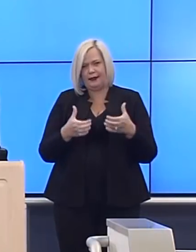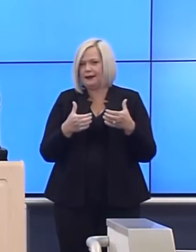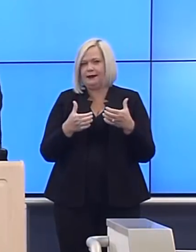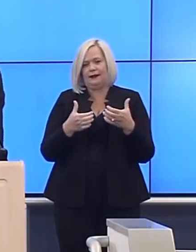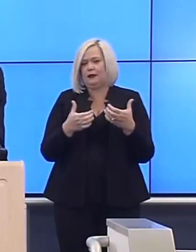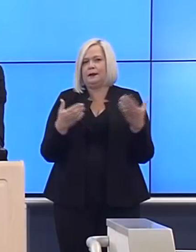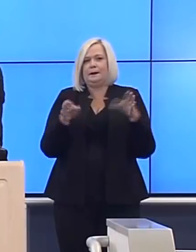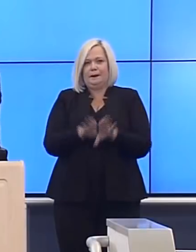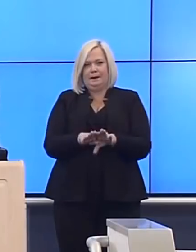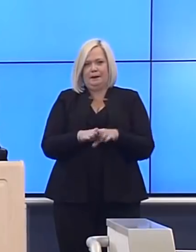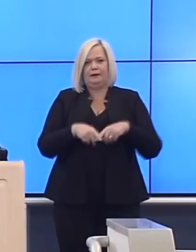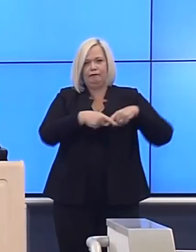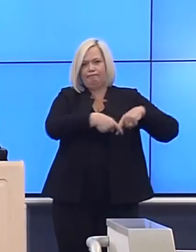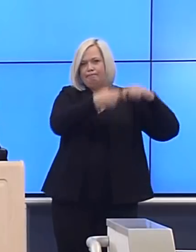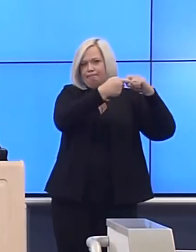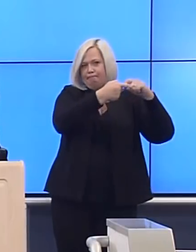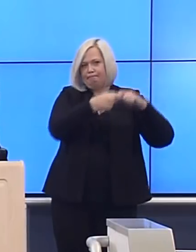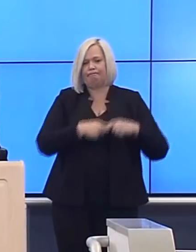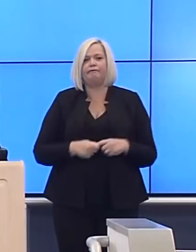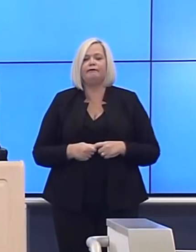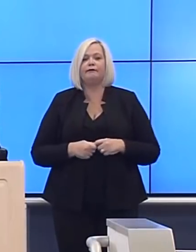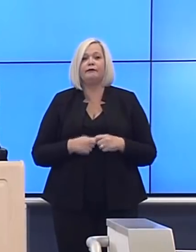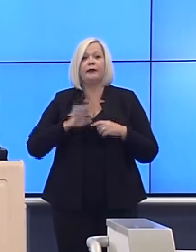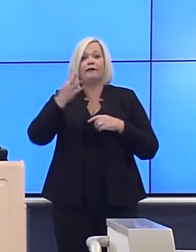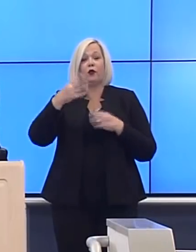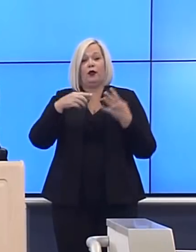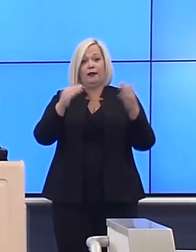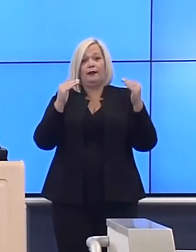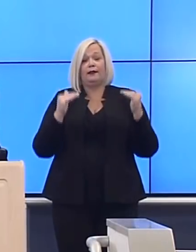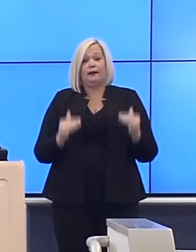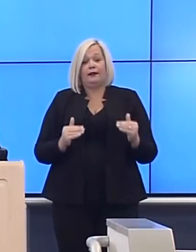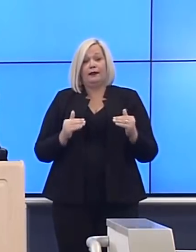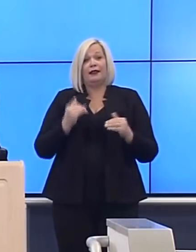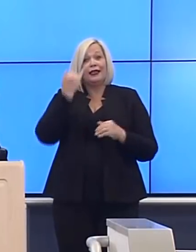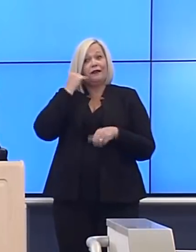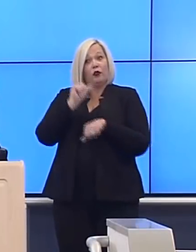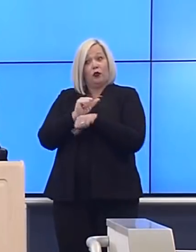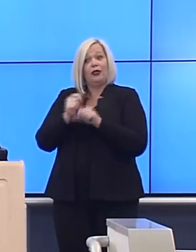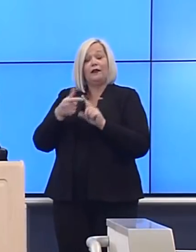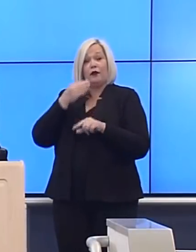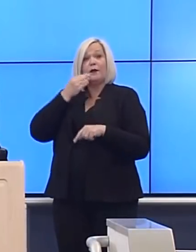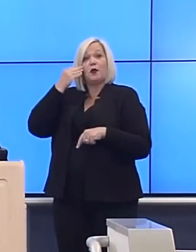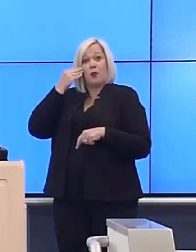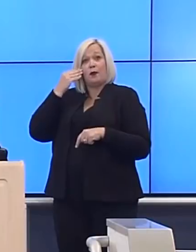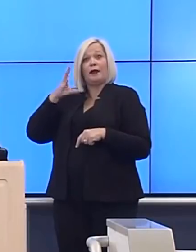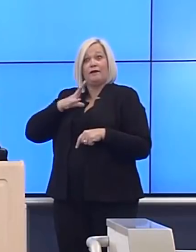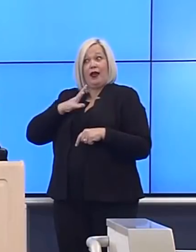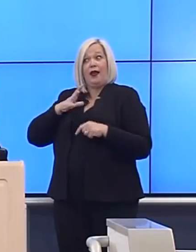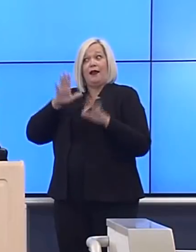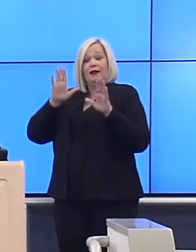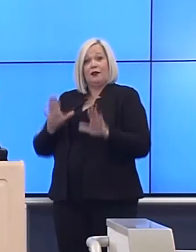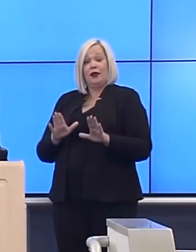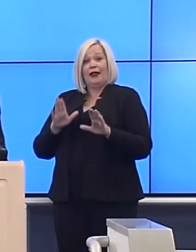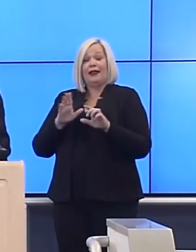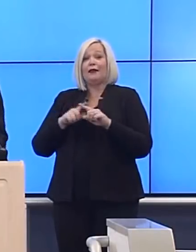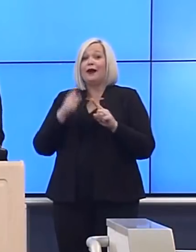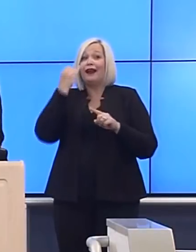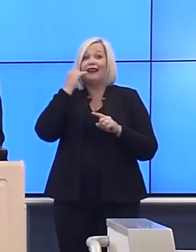THEATERS AND ICE RINKS AND A GROUP EXERCISE CLASSES. THE ORDER LEAVES OPEN WORK WHEN